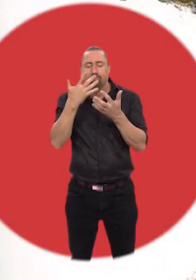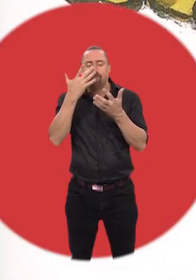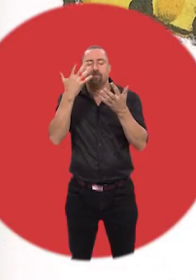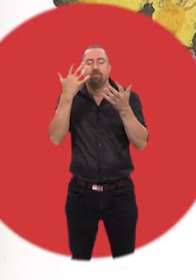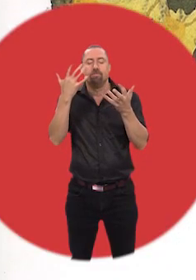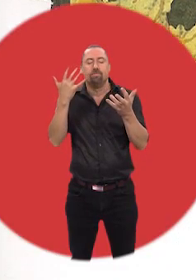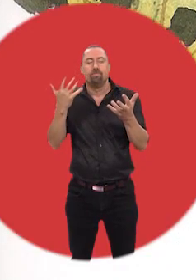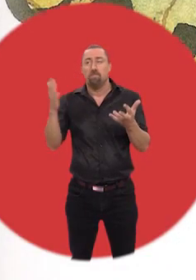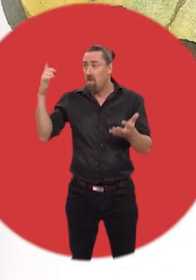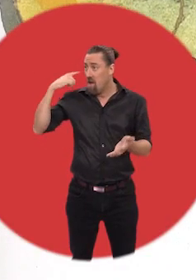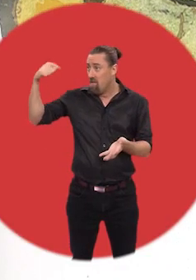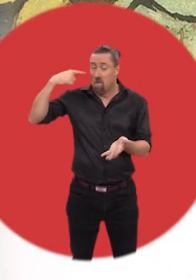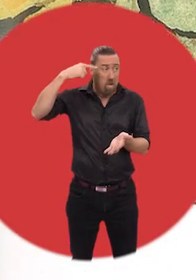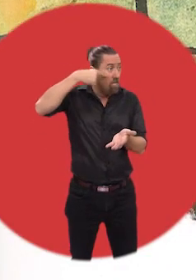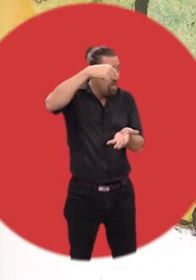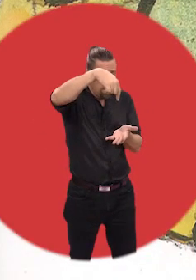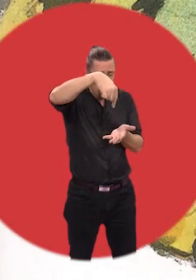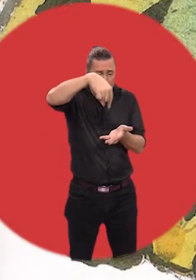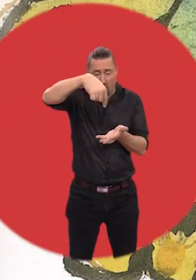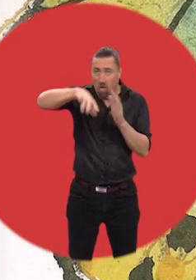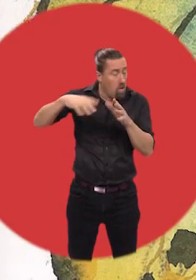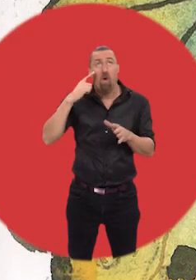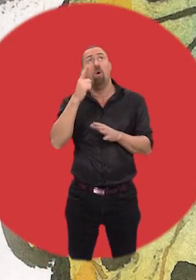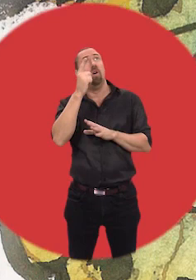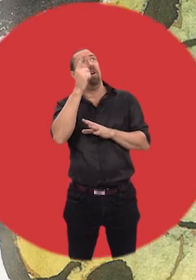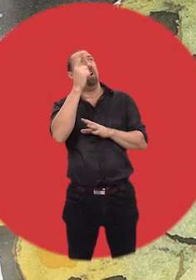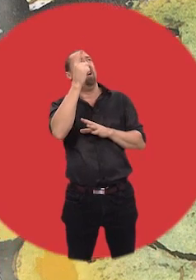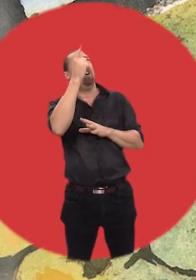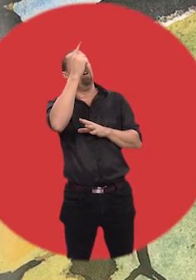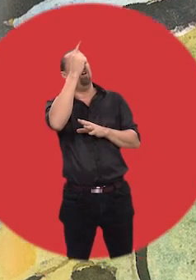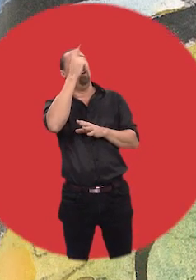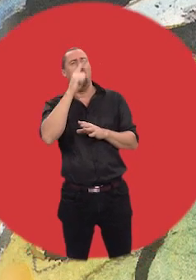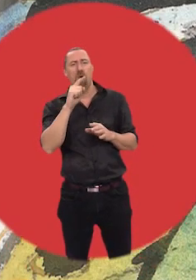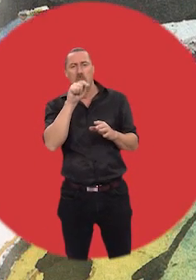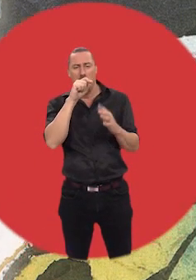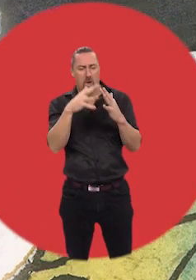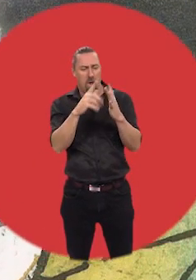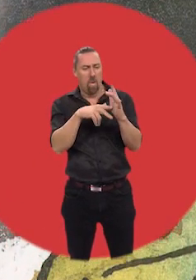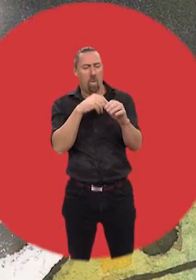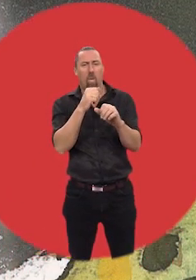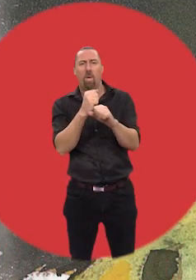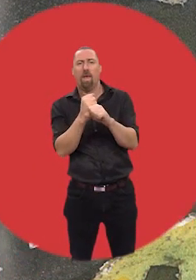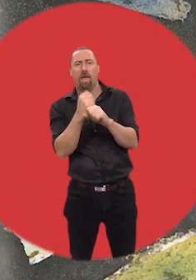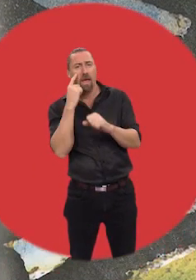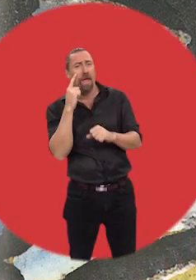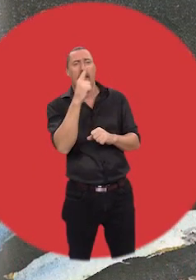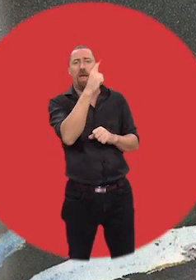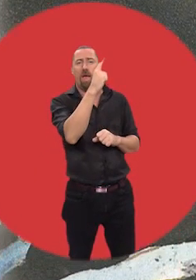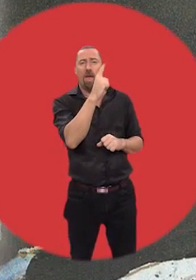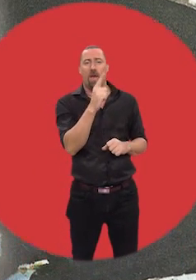Look at these flowers and look way up high. It's a birdwing, that green, black and red butterfly.